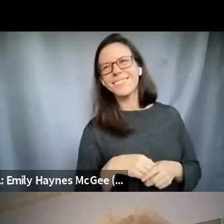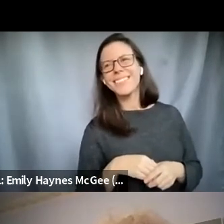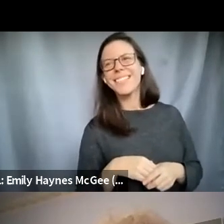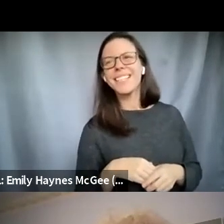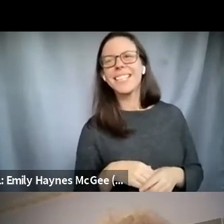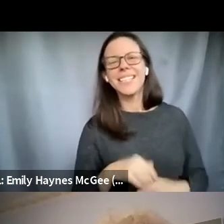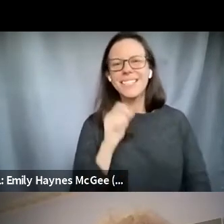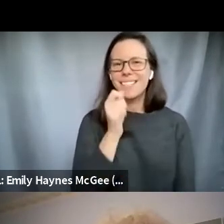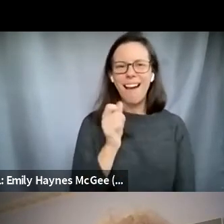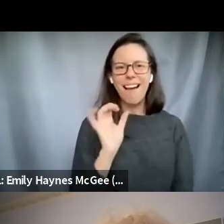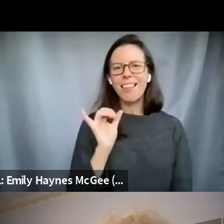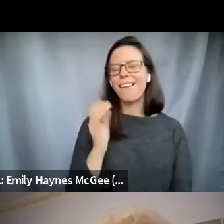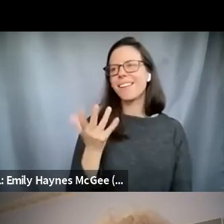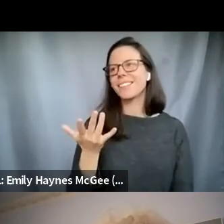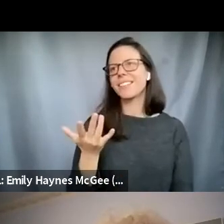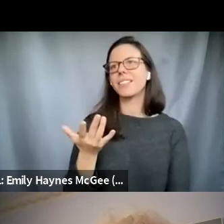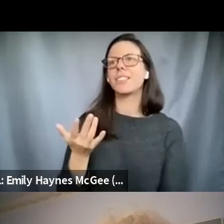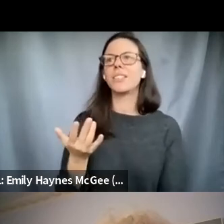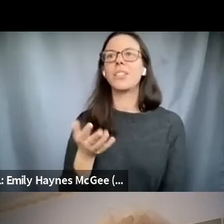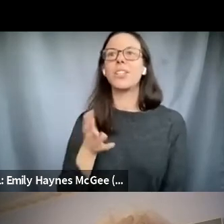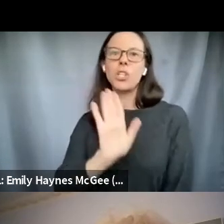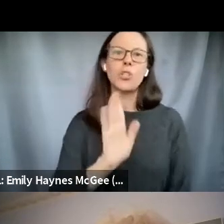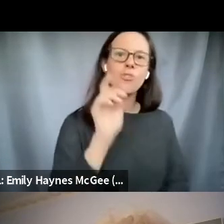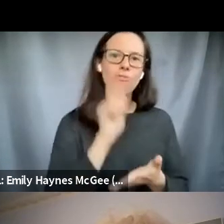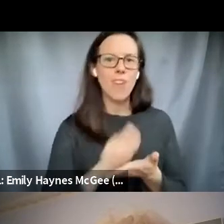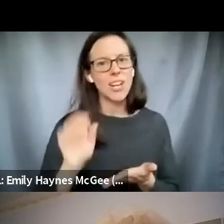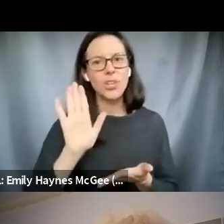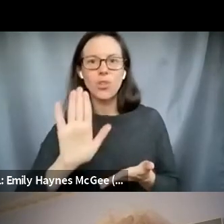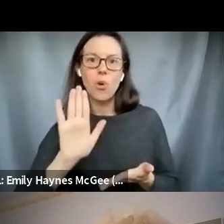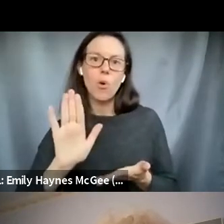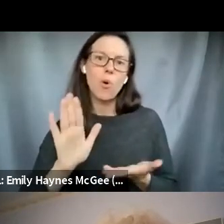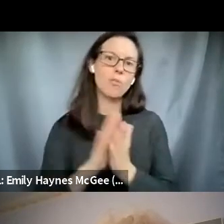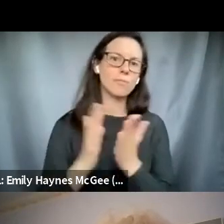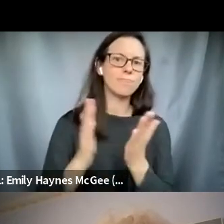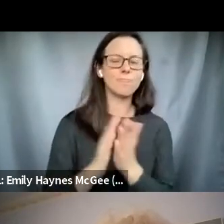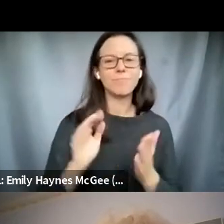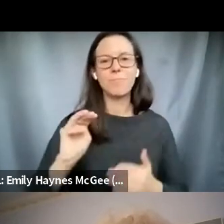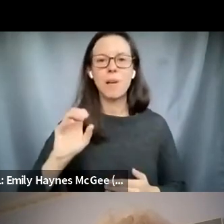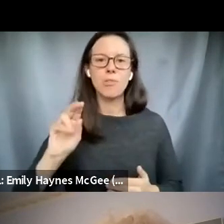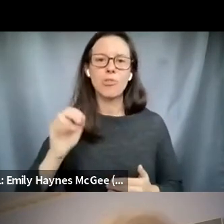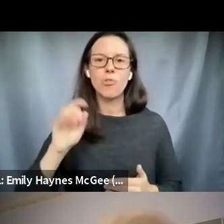you've been, working on the monograph and you're going to seek Funding for publishing